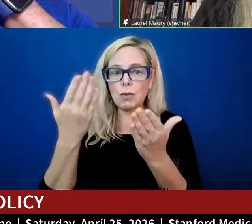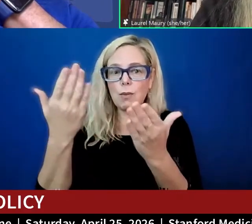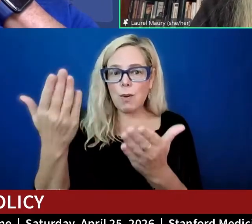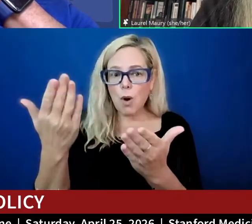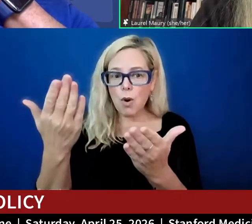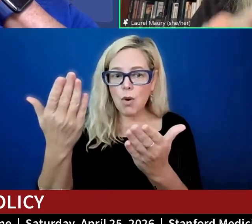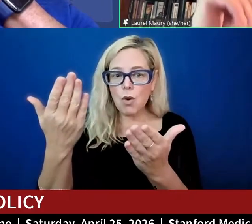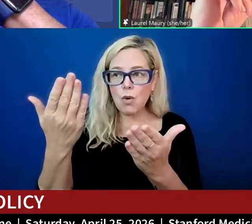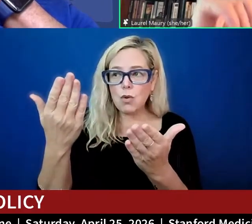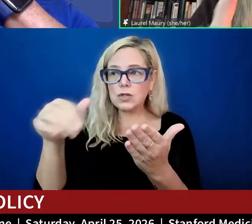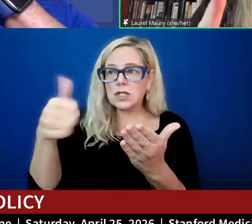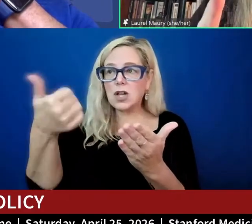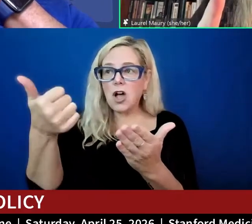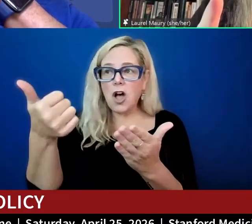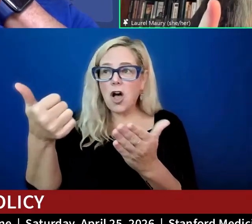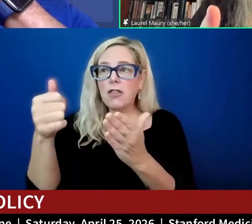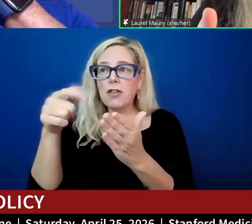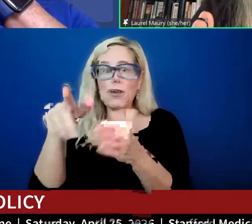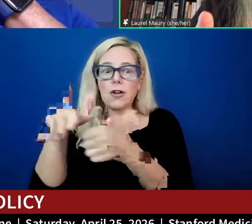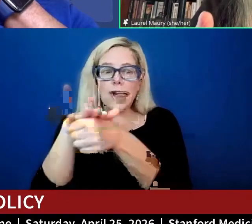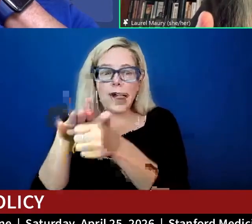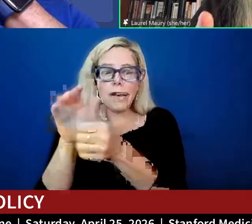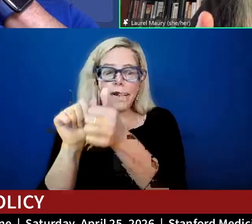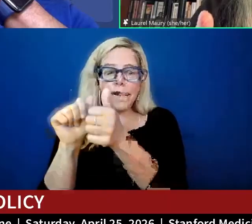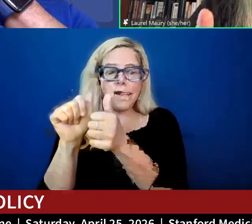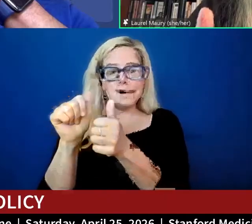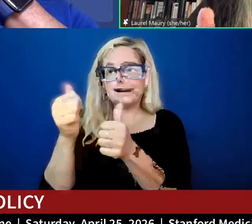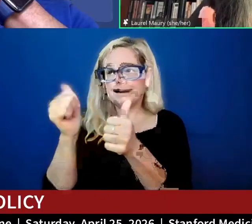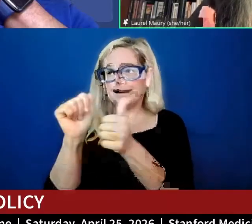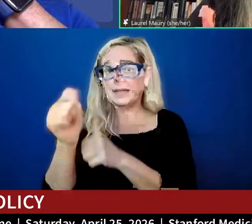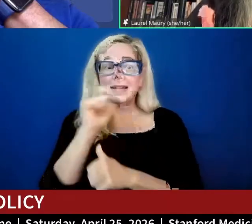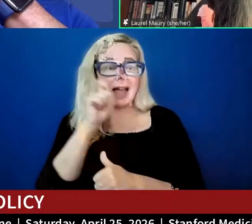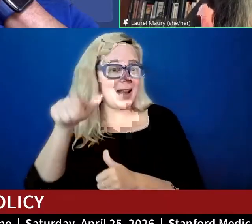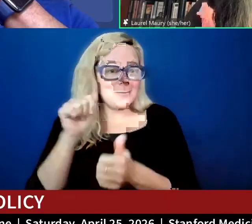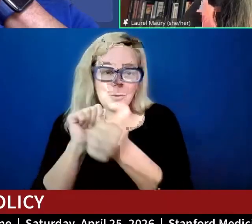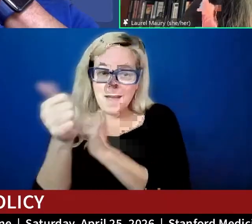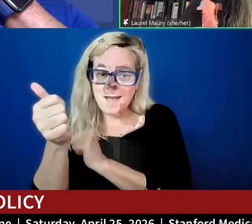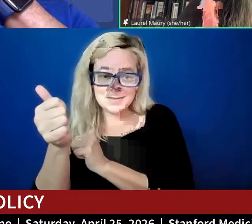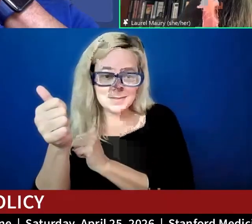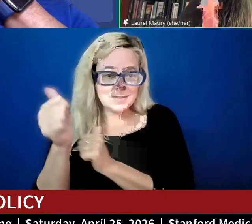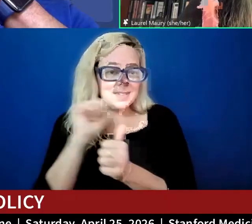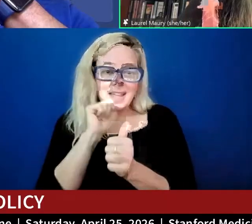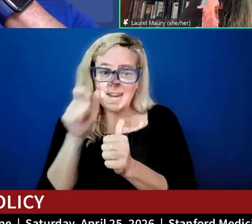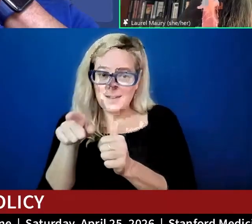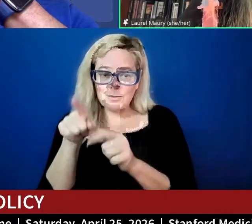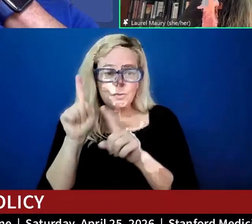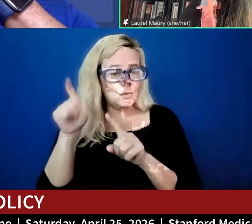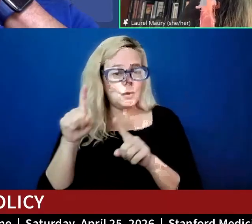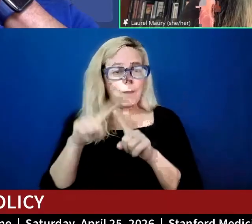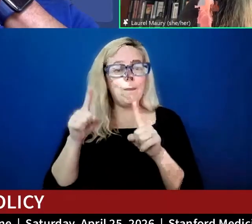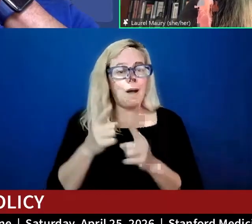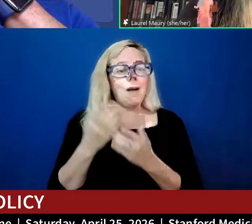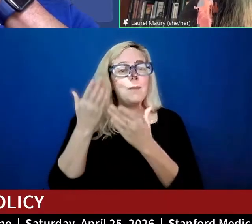to have passed if it's been proposed elsewhere or it's in law elsewhere in another state then